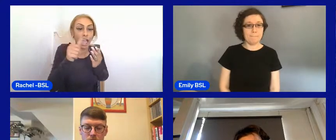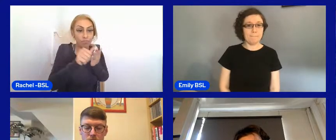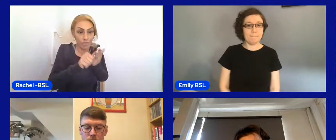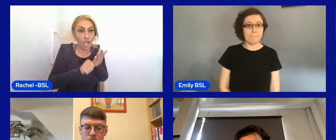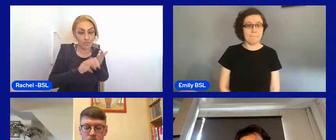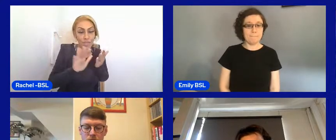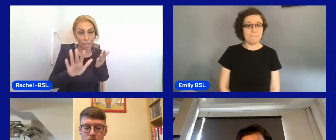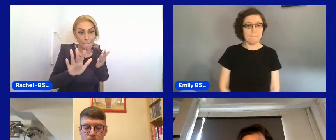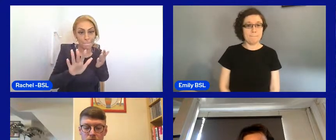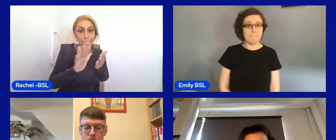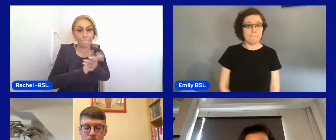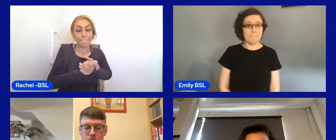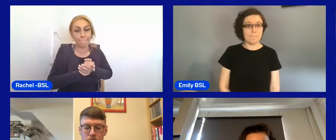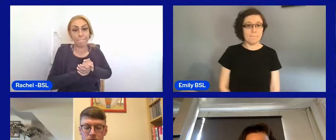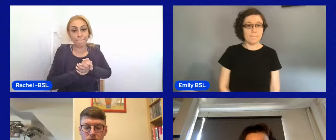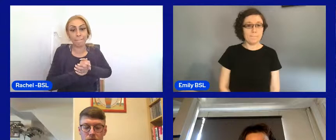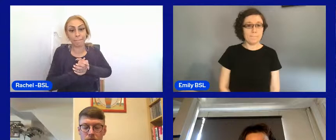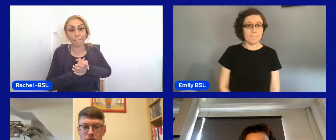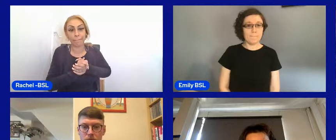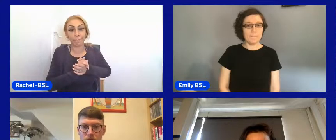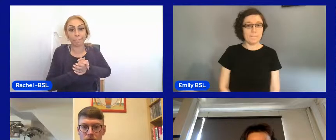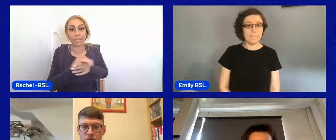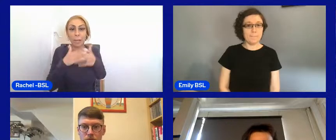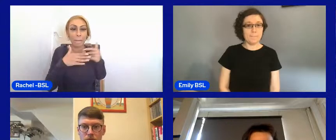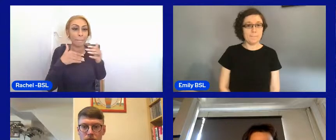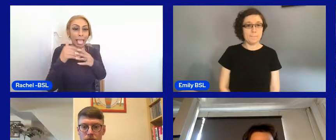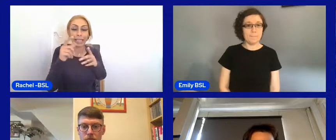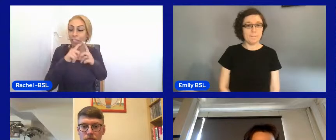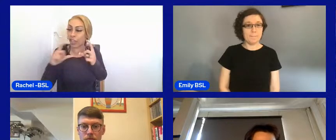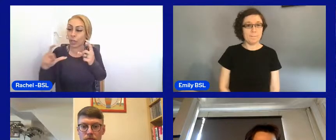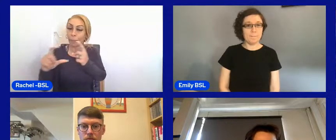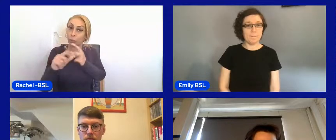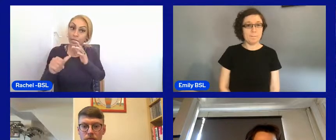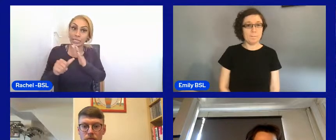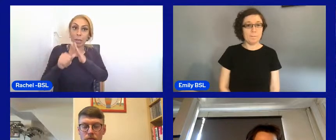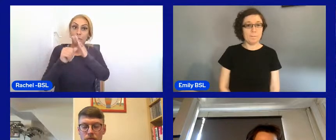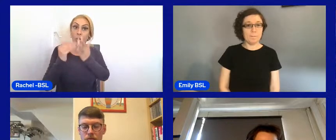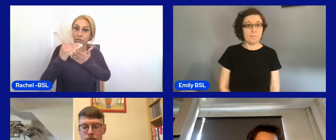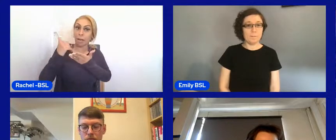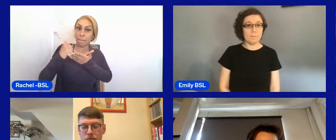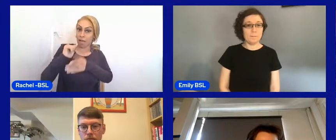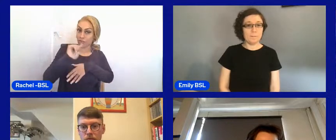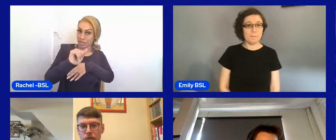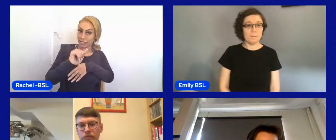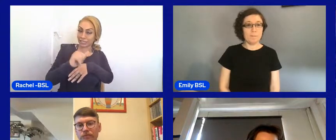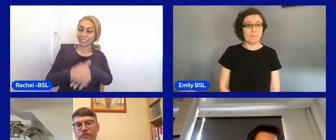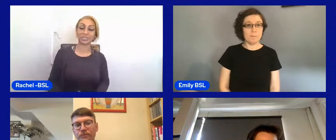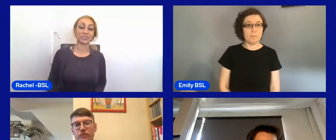program, then, as well as a design program, building the community as a very important part of that, yes?